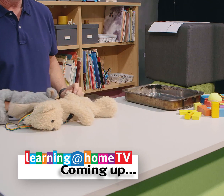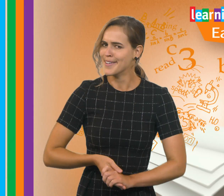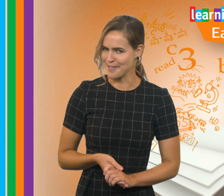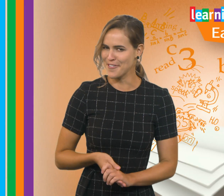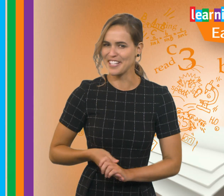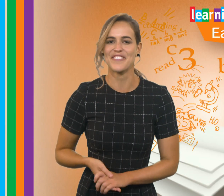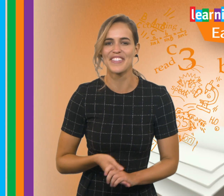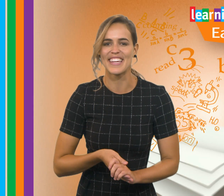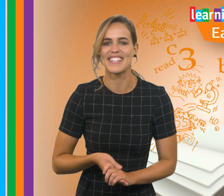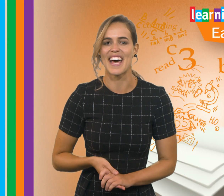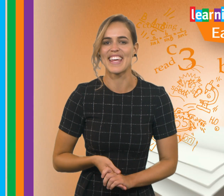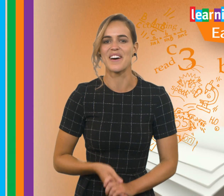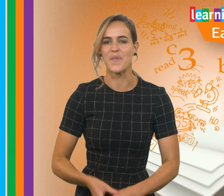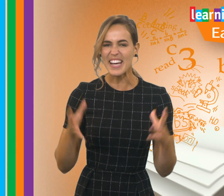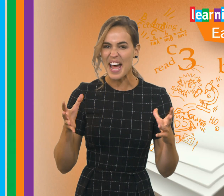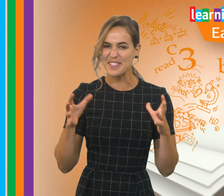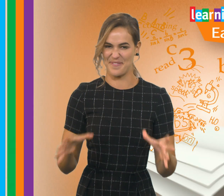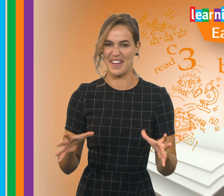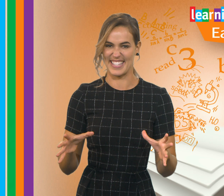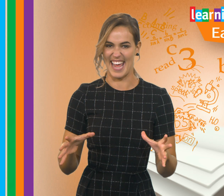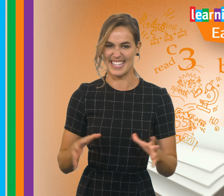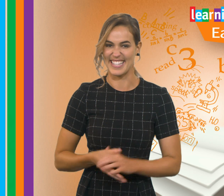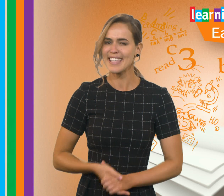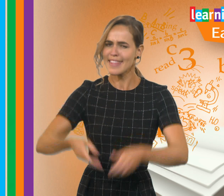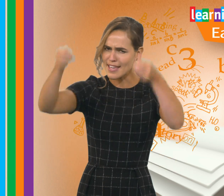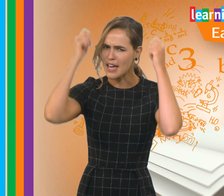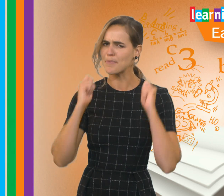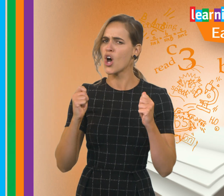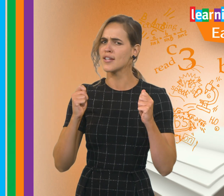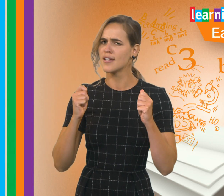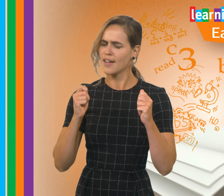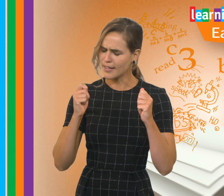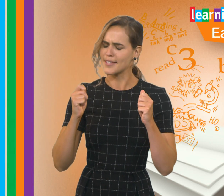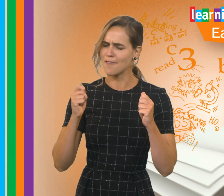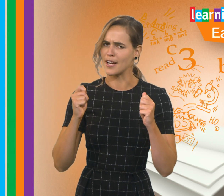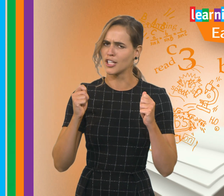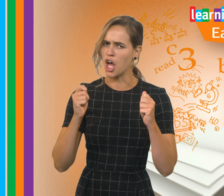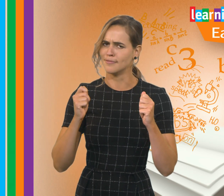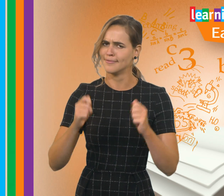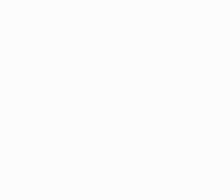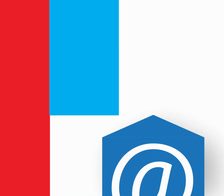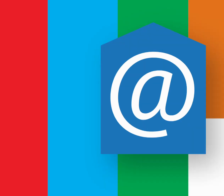Good morning to all the kids out there. We're going to have some fun today! So get your thinking caps on, and let's get ready to learn!